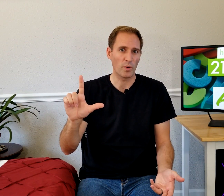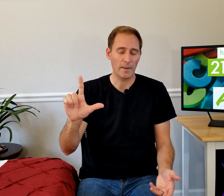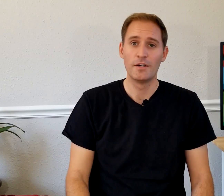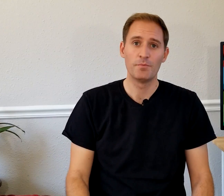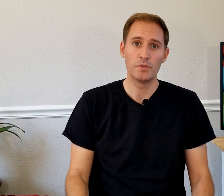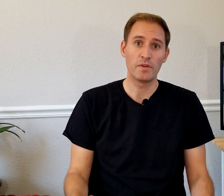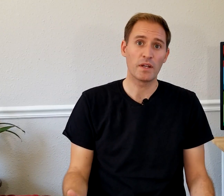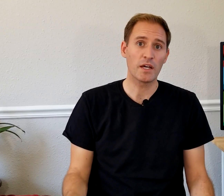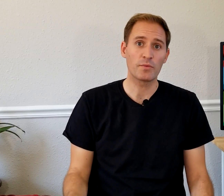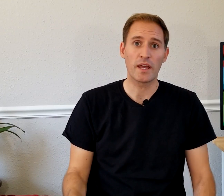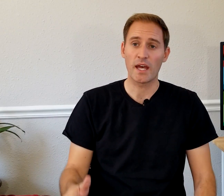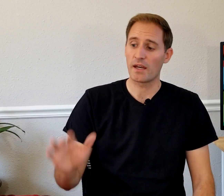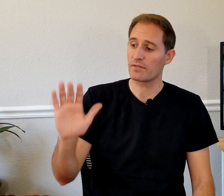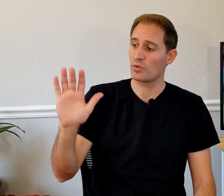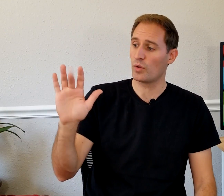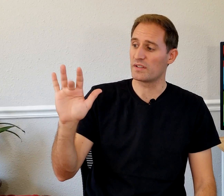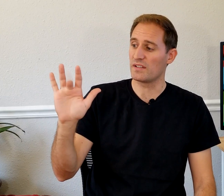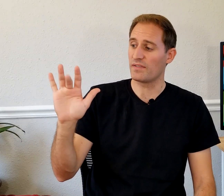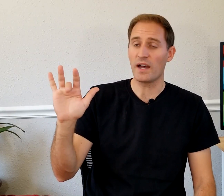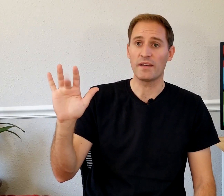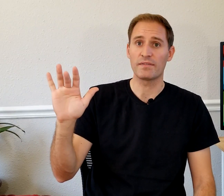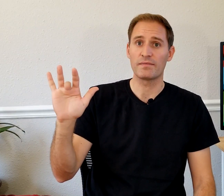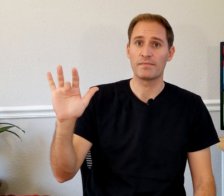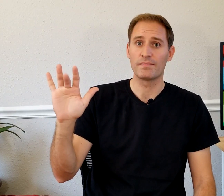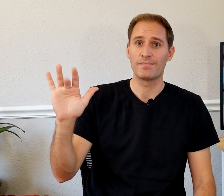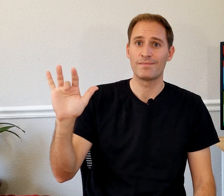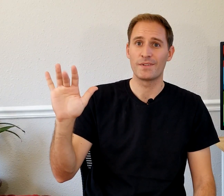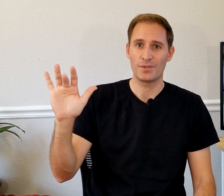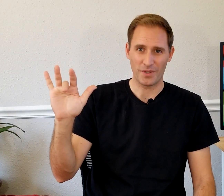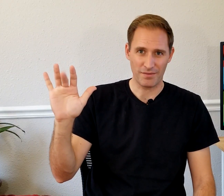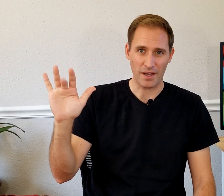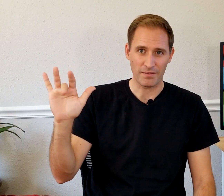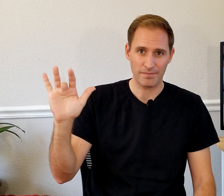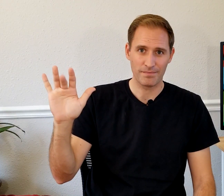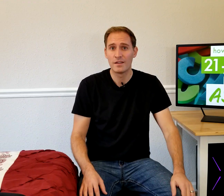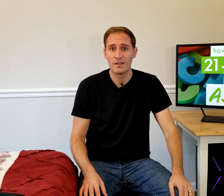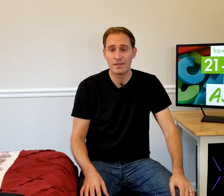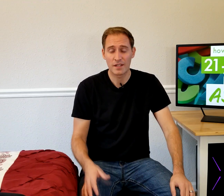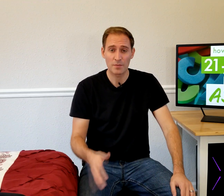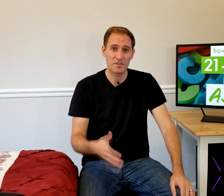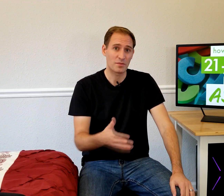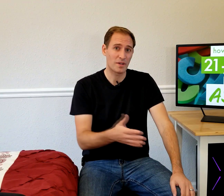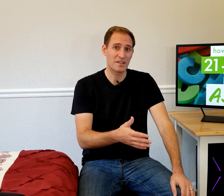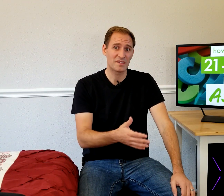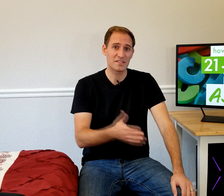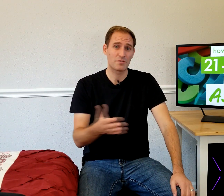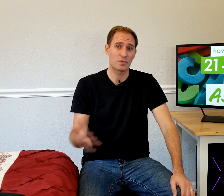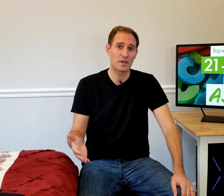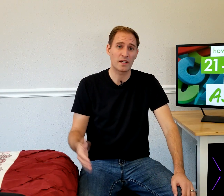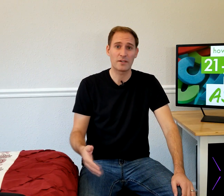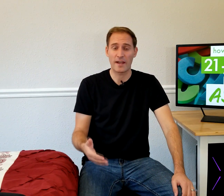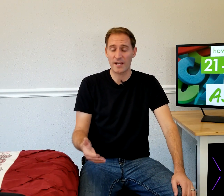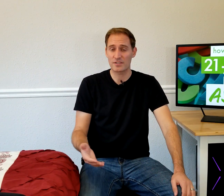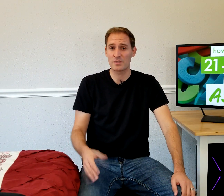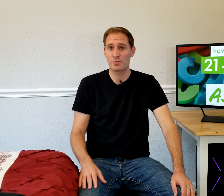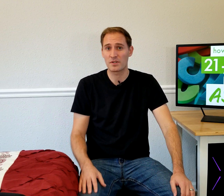way. Moving on we have 25, 25. The numbers 26 through 29 are actually pretty